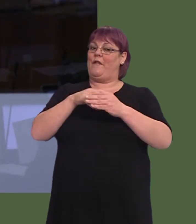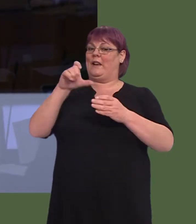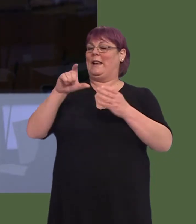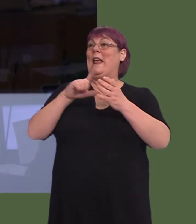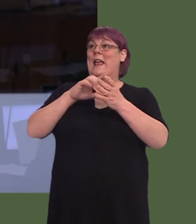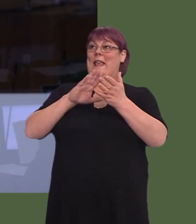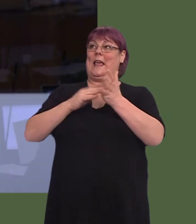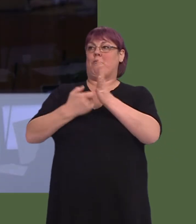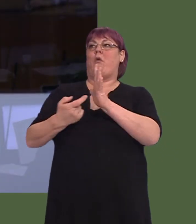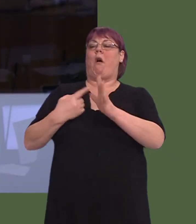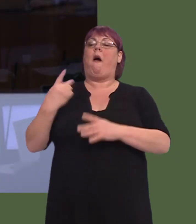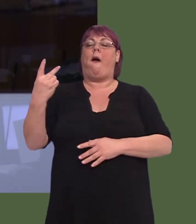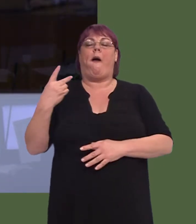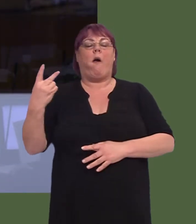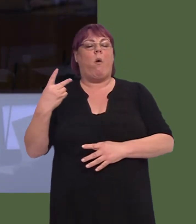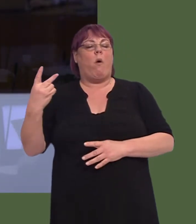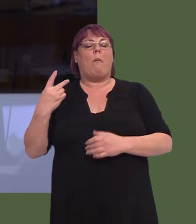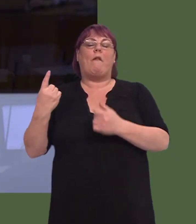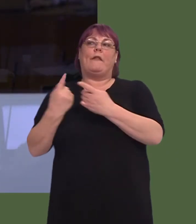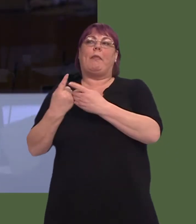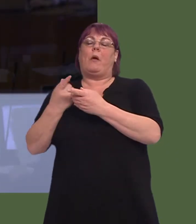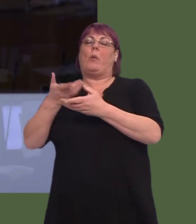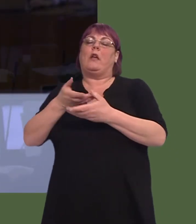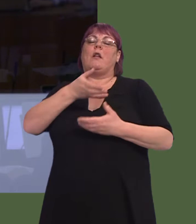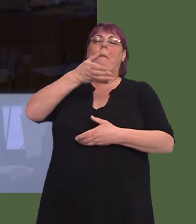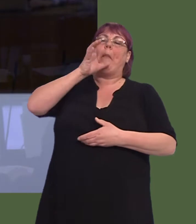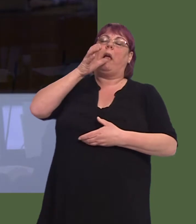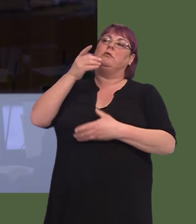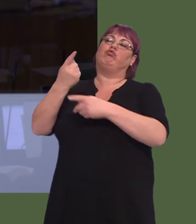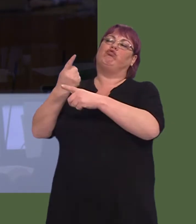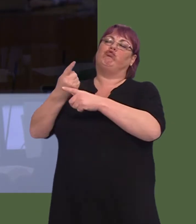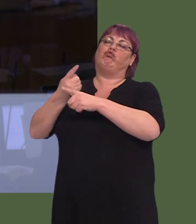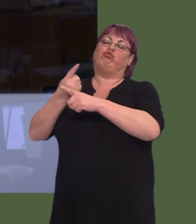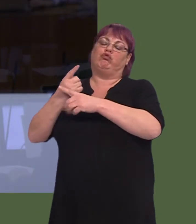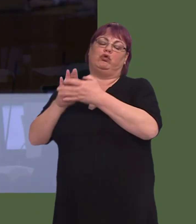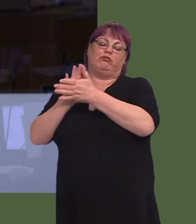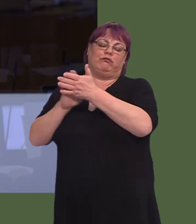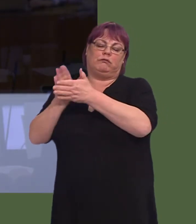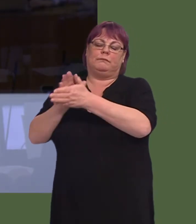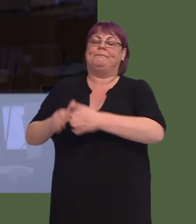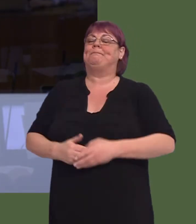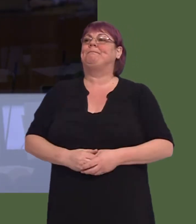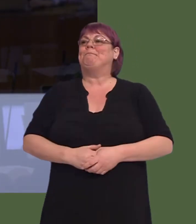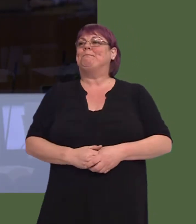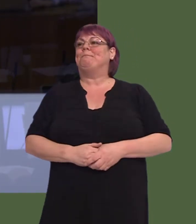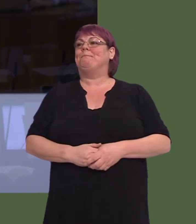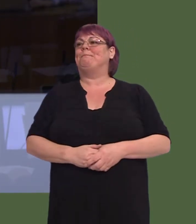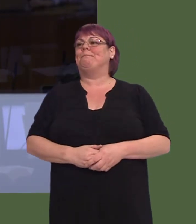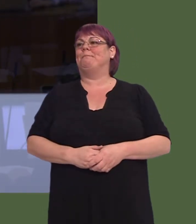so we have something in common that we can talk about over a pint sometime. I agree with the sentiments that Gareth Bennett mentioned.